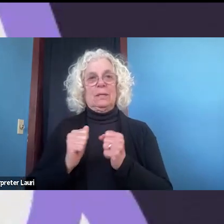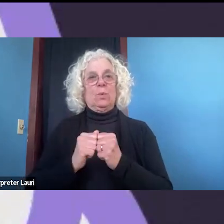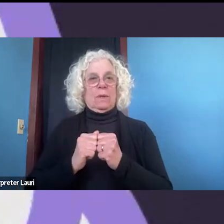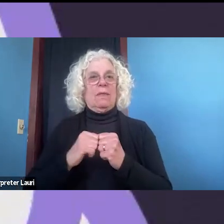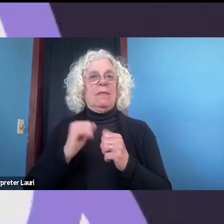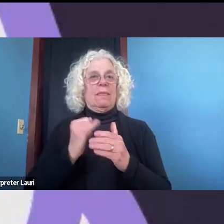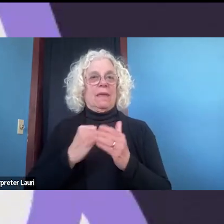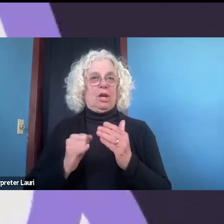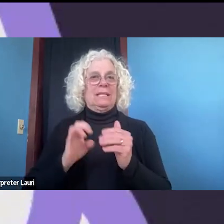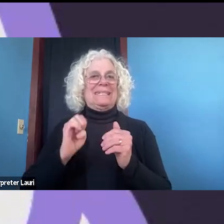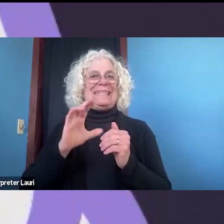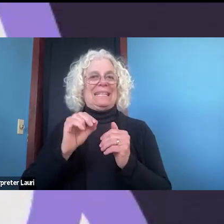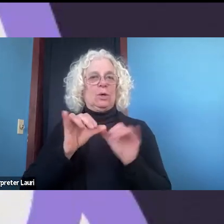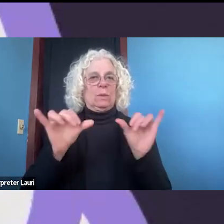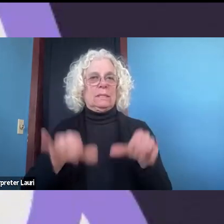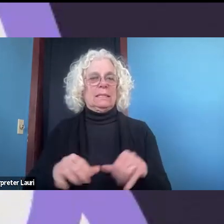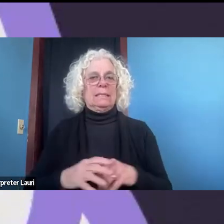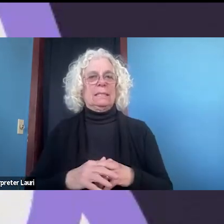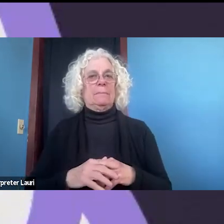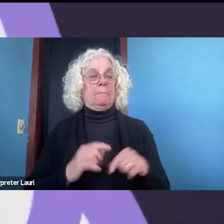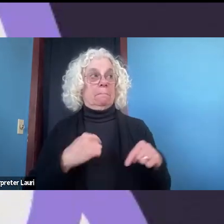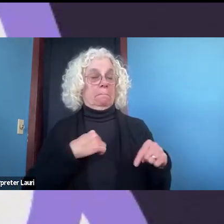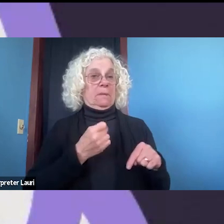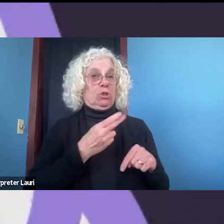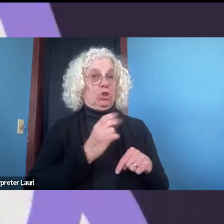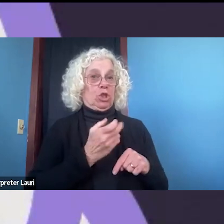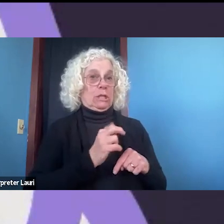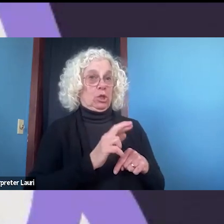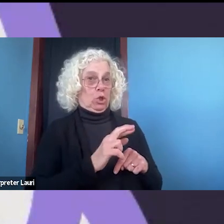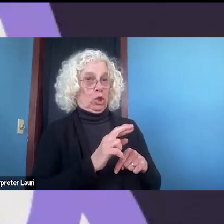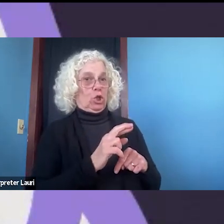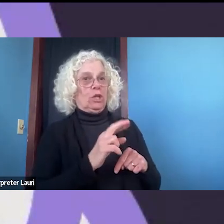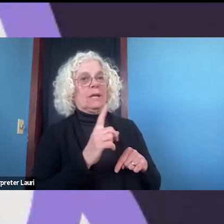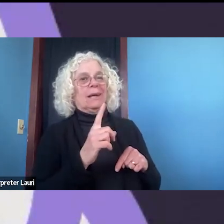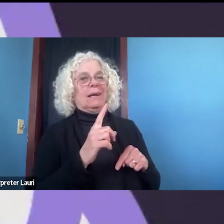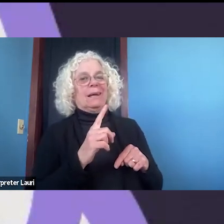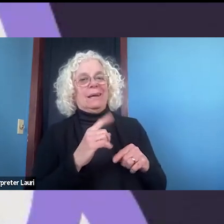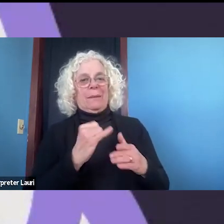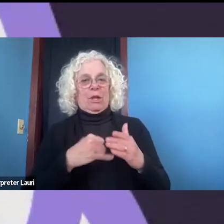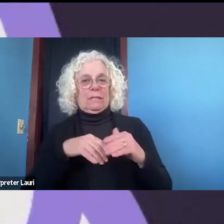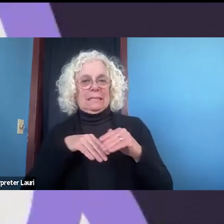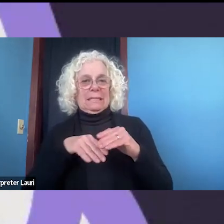I use she her pronouns and I am the artist engagement and accessibility policy manager at Americans for the Arts.